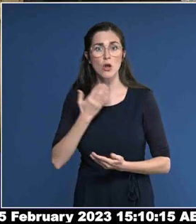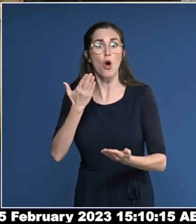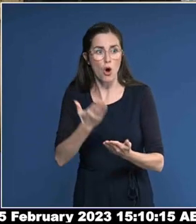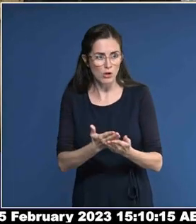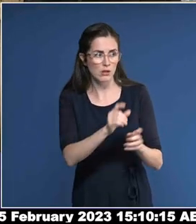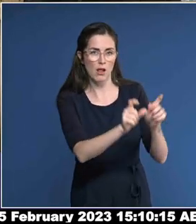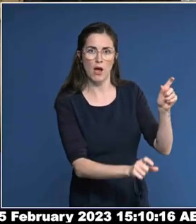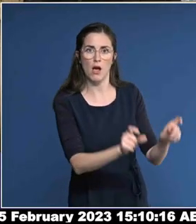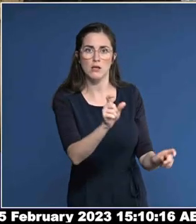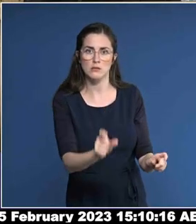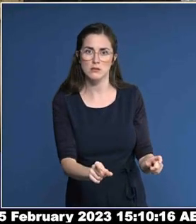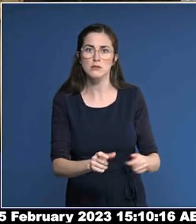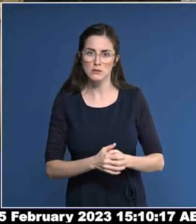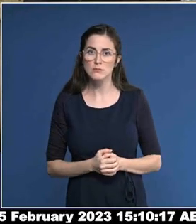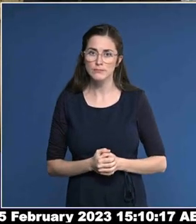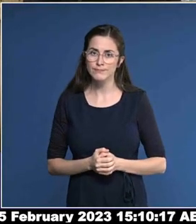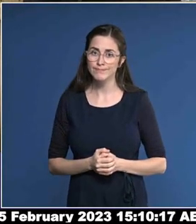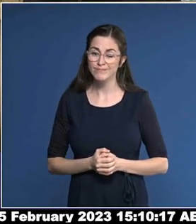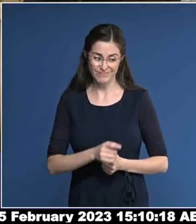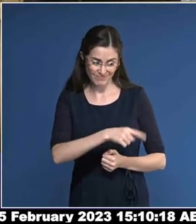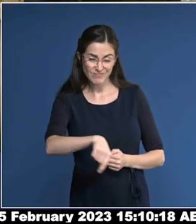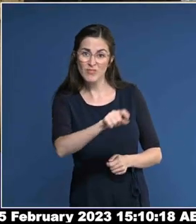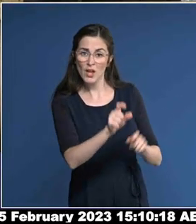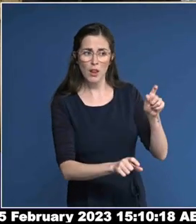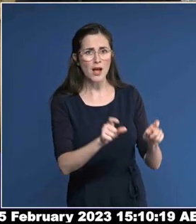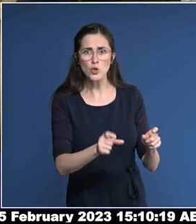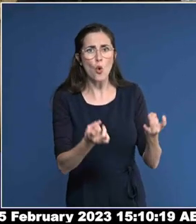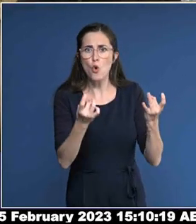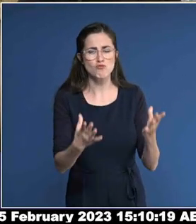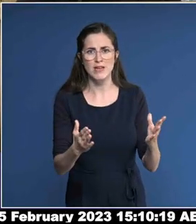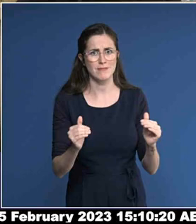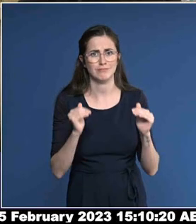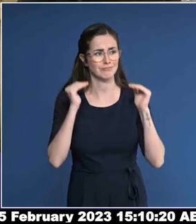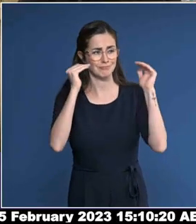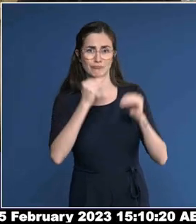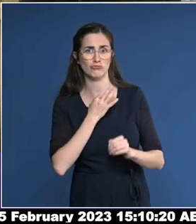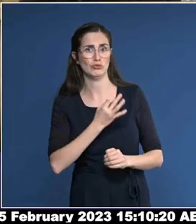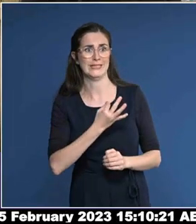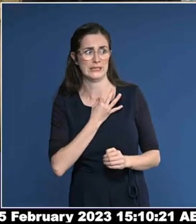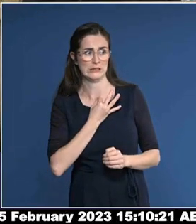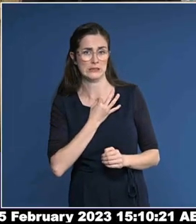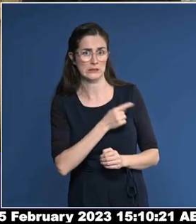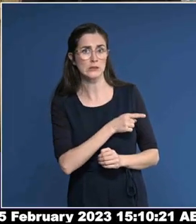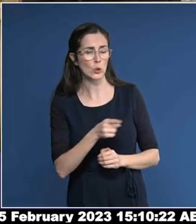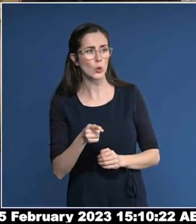We support people who are highly vulnerable at times. Not everybody we support is highly vulnerable, but some of those people are.